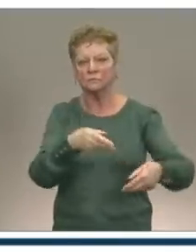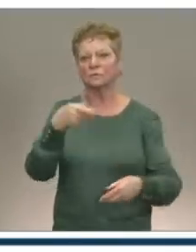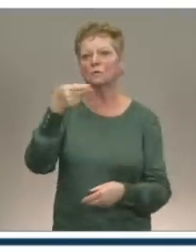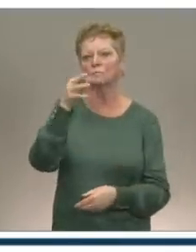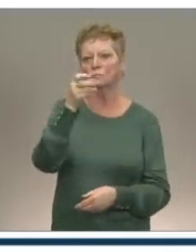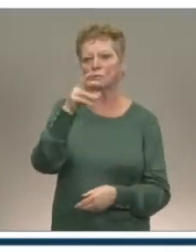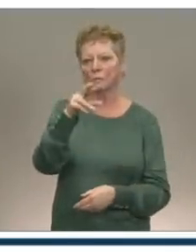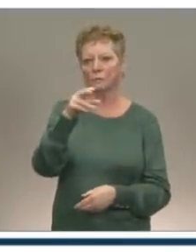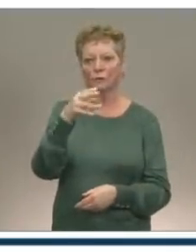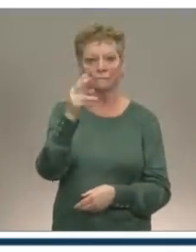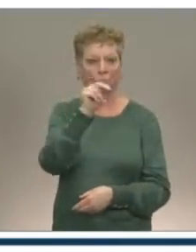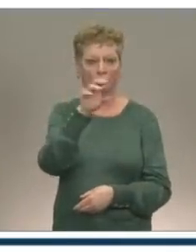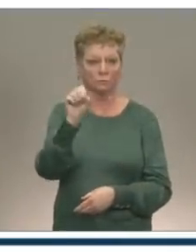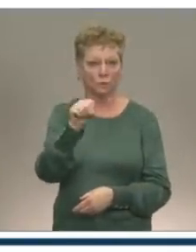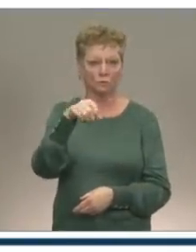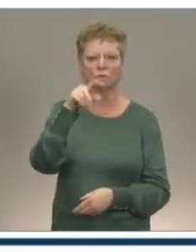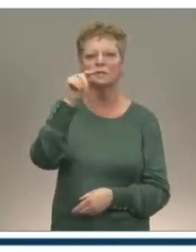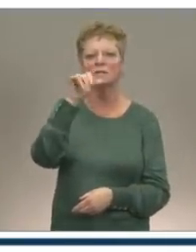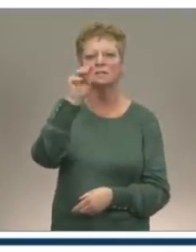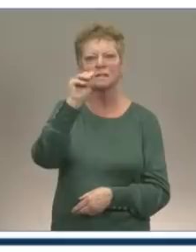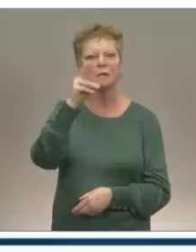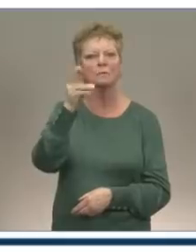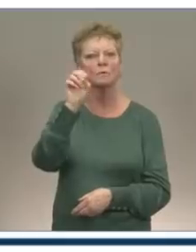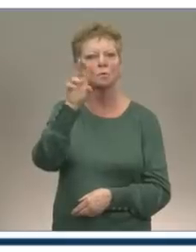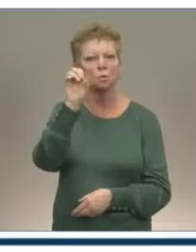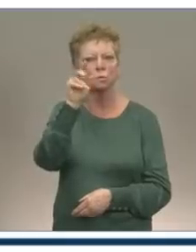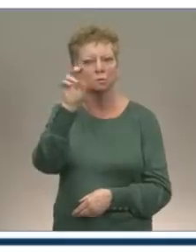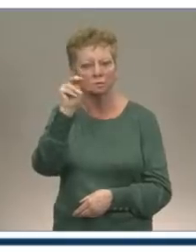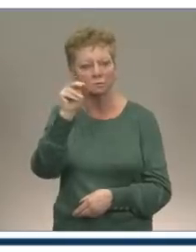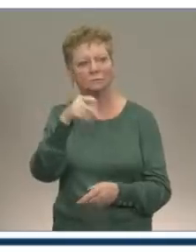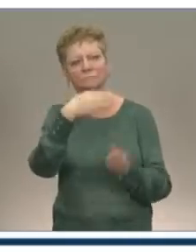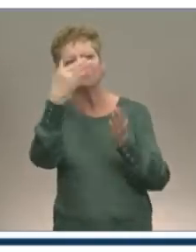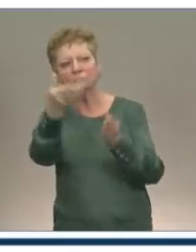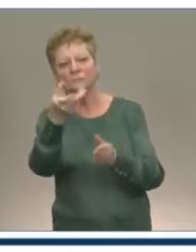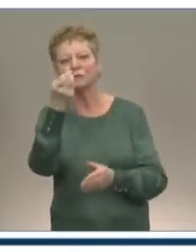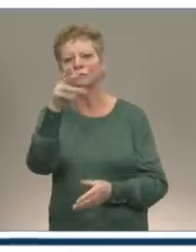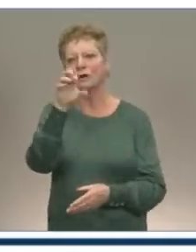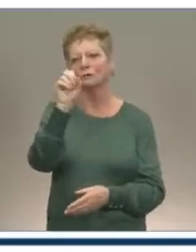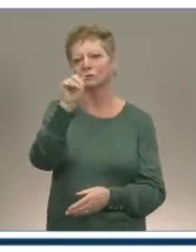of nova scotia and dr robert strang chief medical officer of health for nova scotia